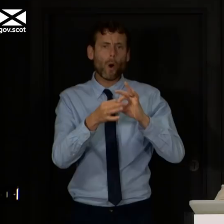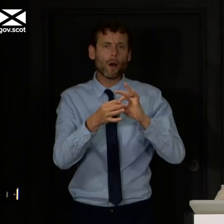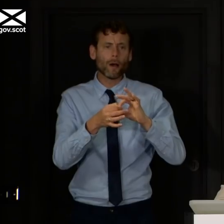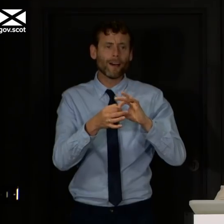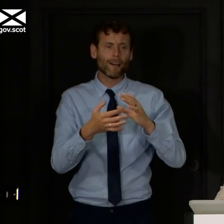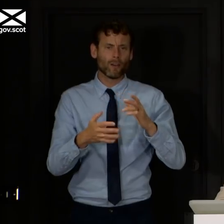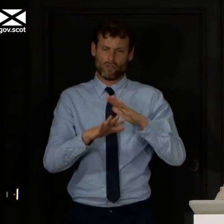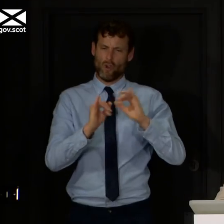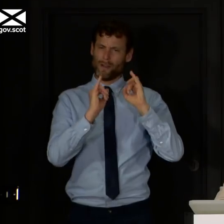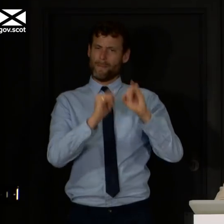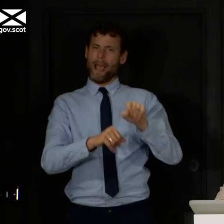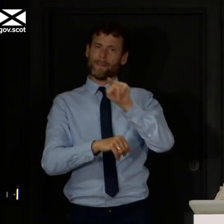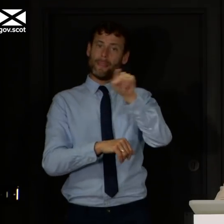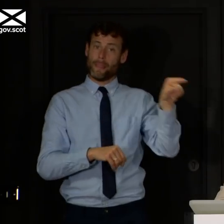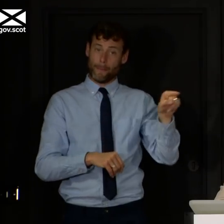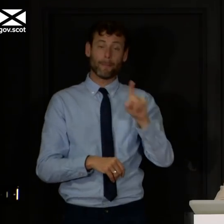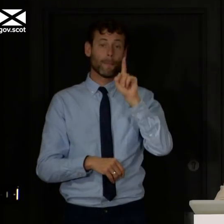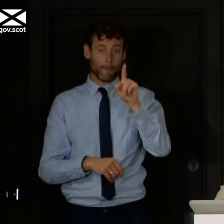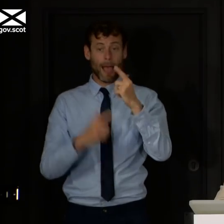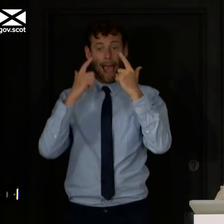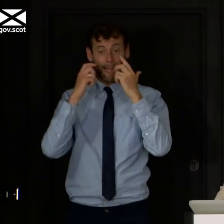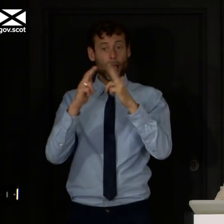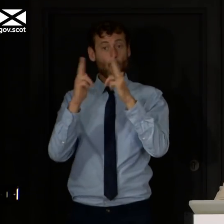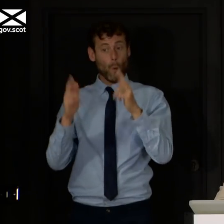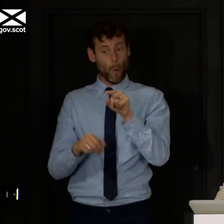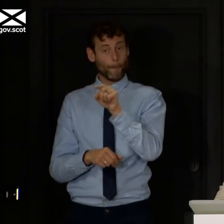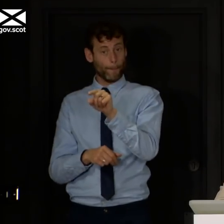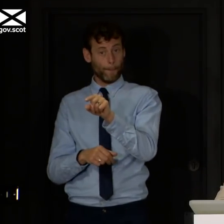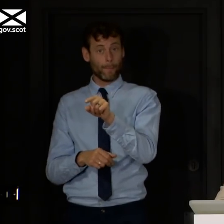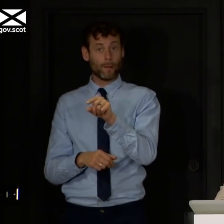blame them, but as a statement of fact, care home providers are an important partner in